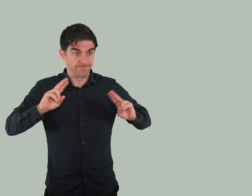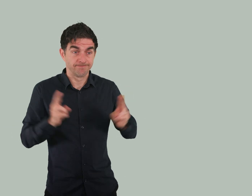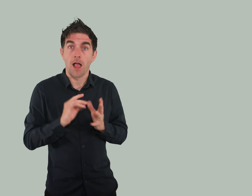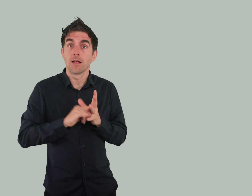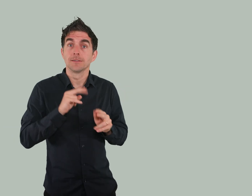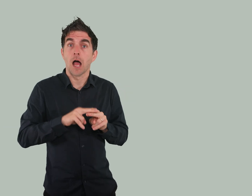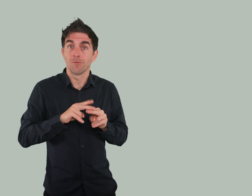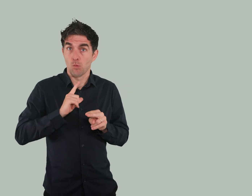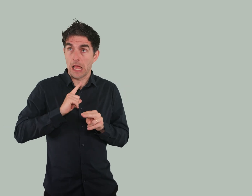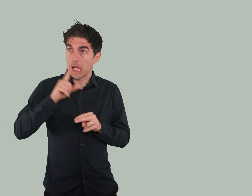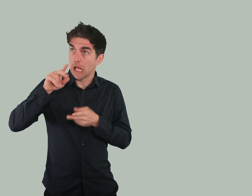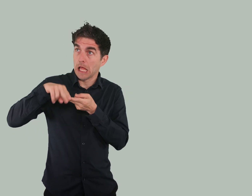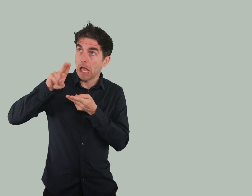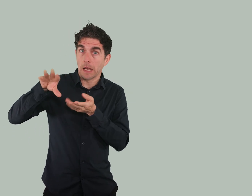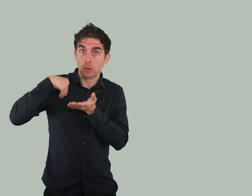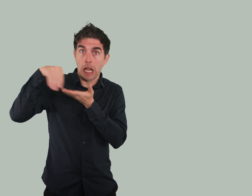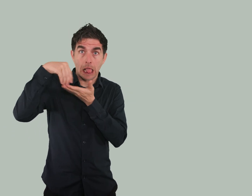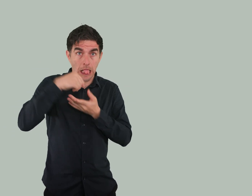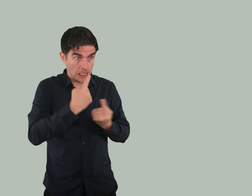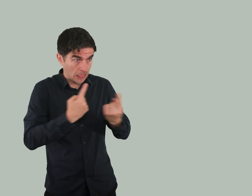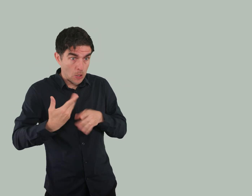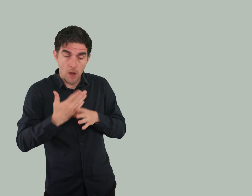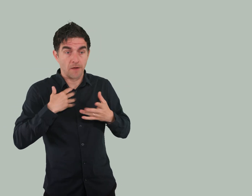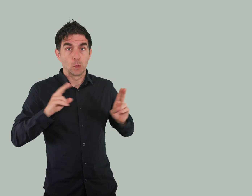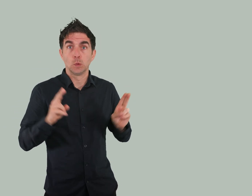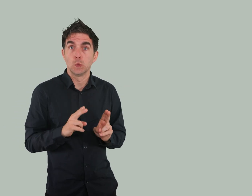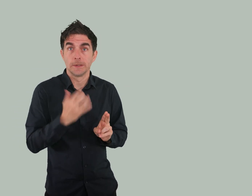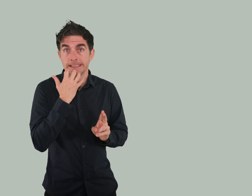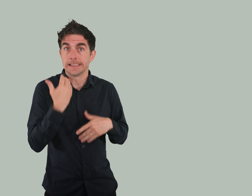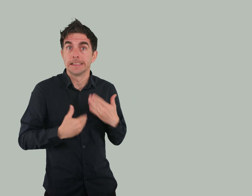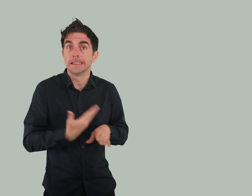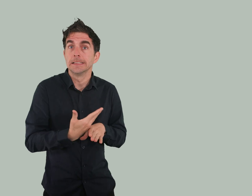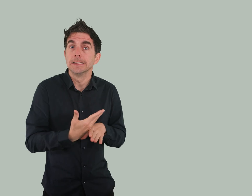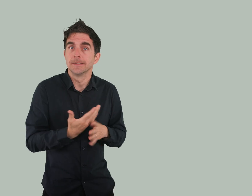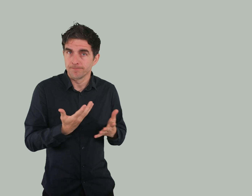with fewer staff as a result.